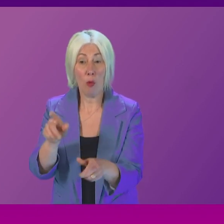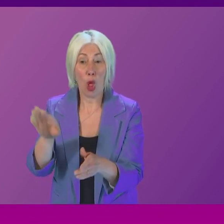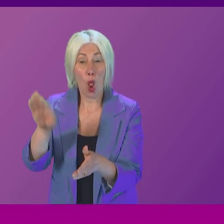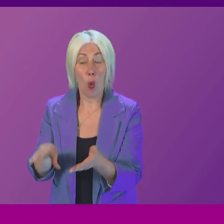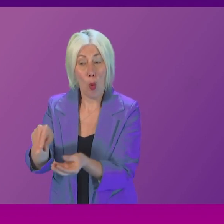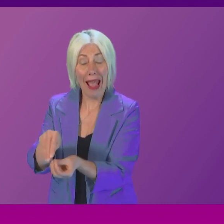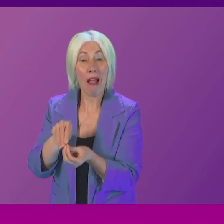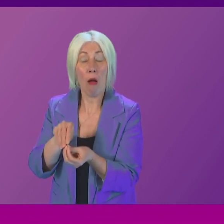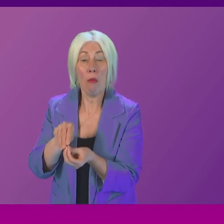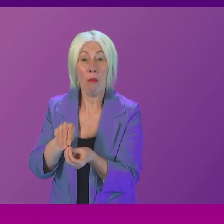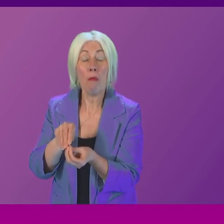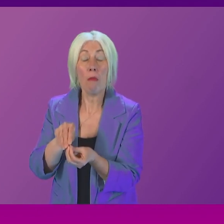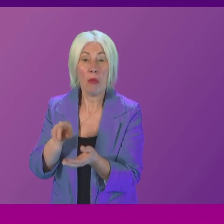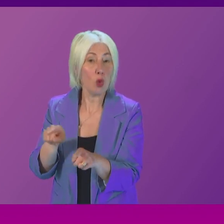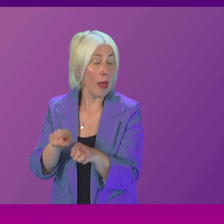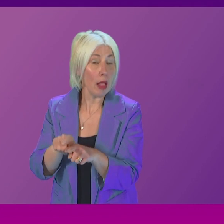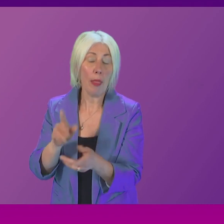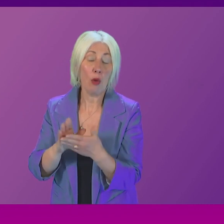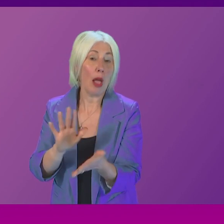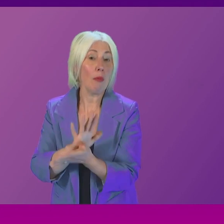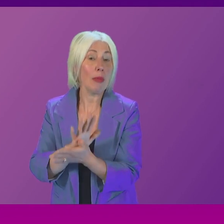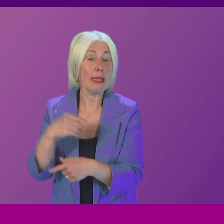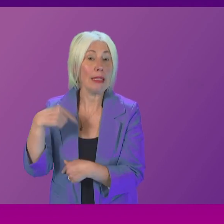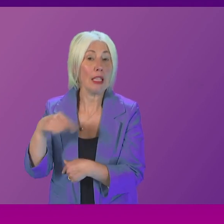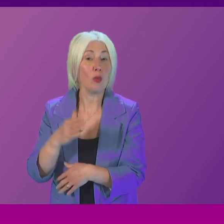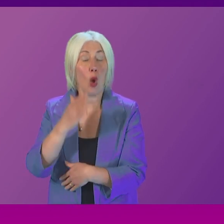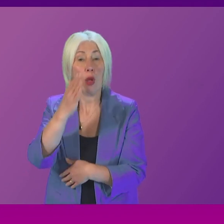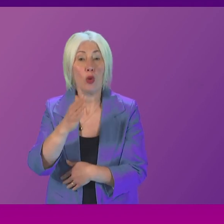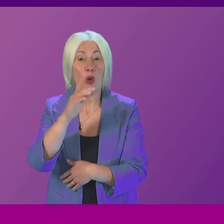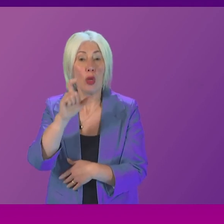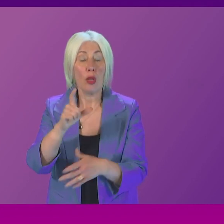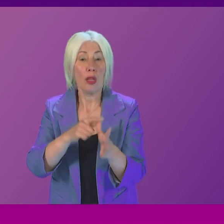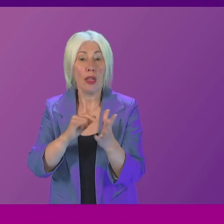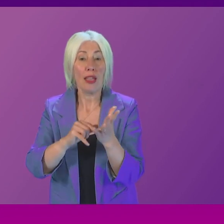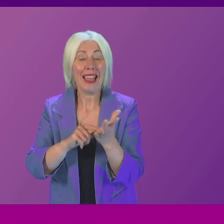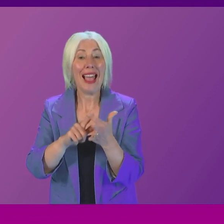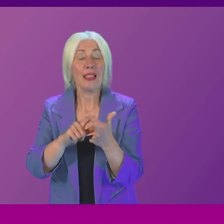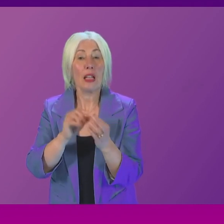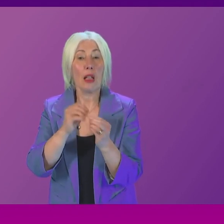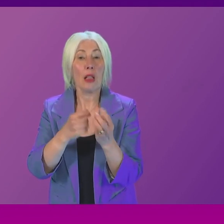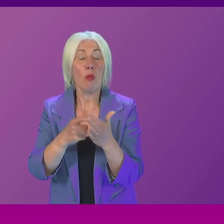That is why I was pleased this week to visit Castlebrae community campus and meet not just